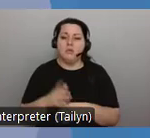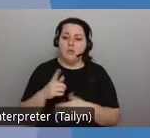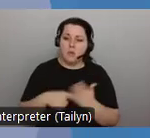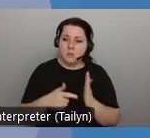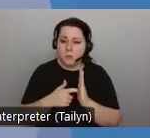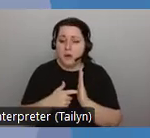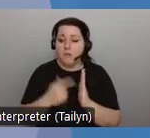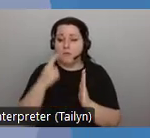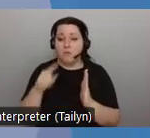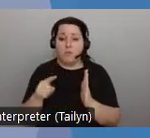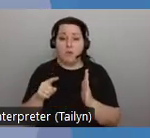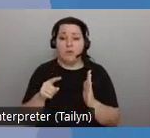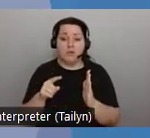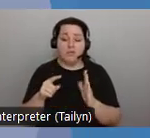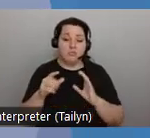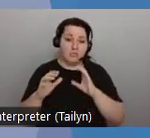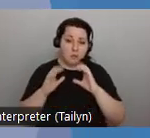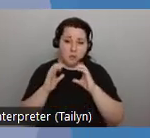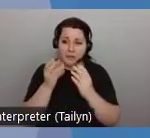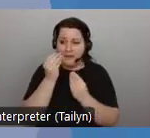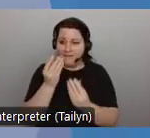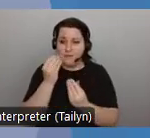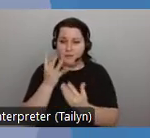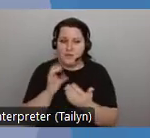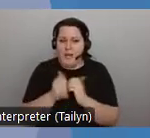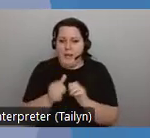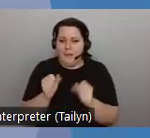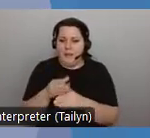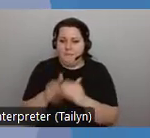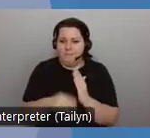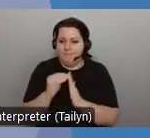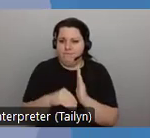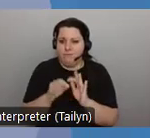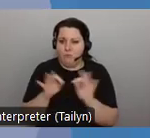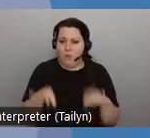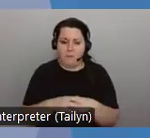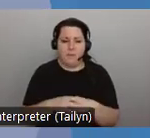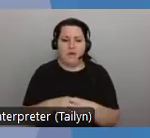going over the basics of it, what you need,